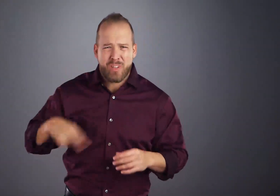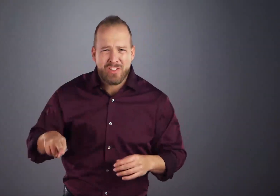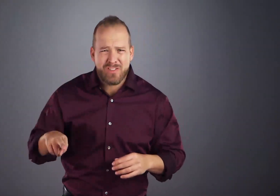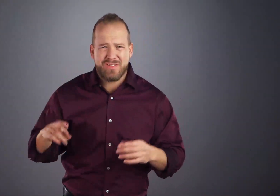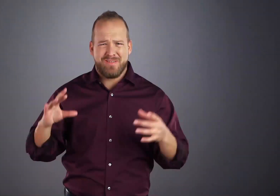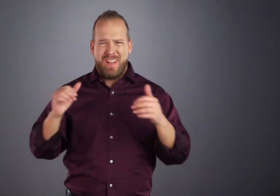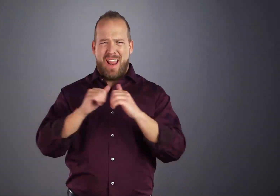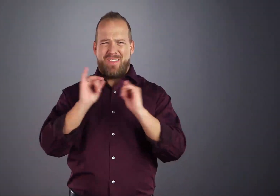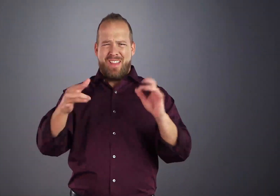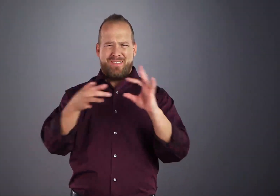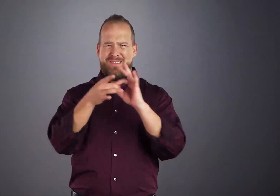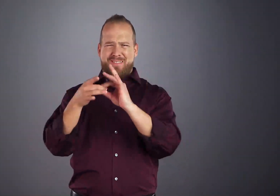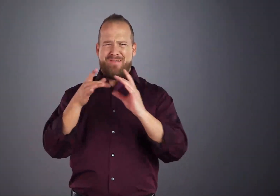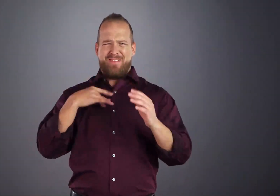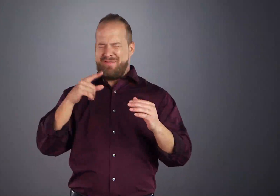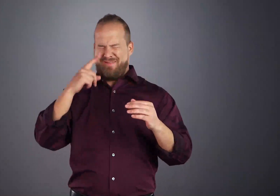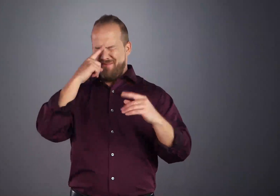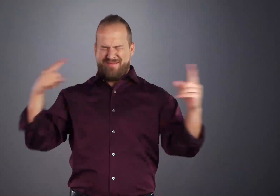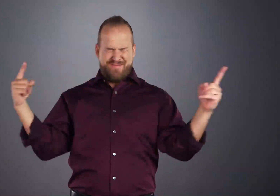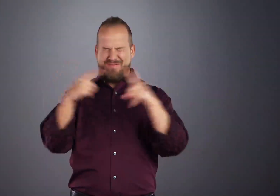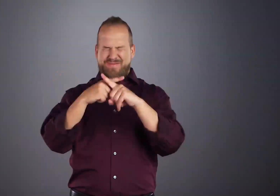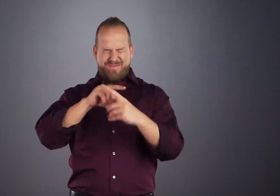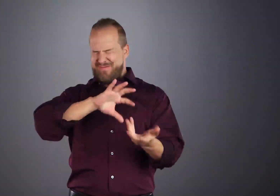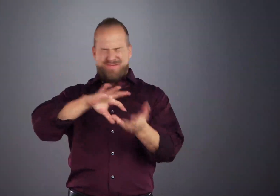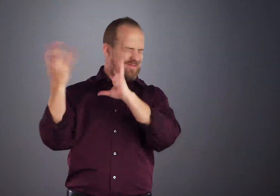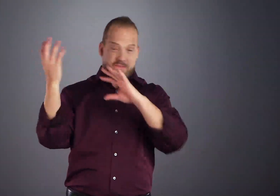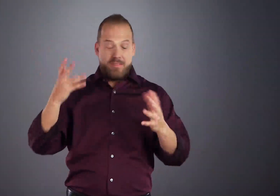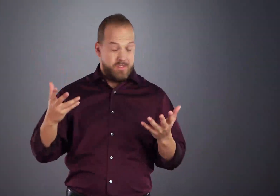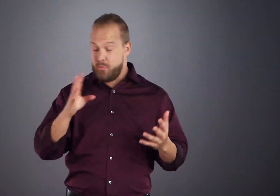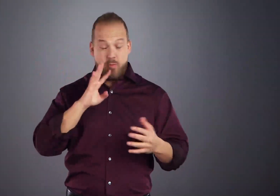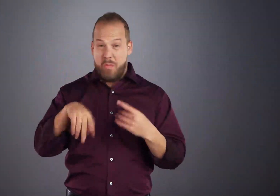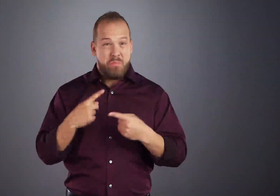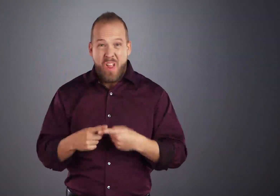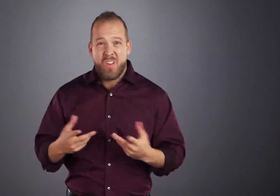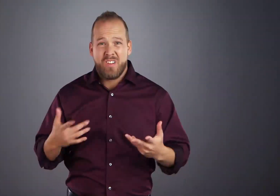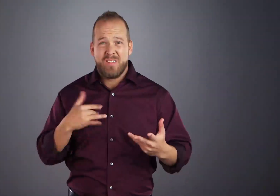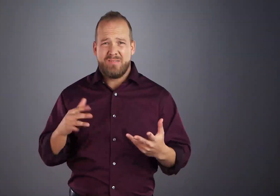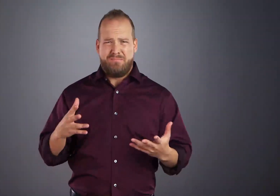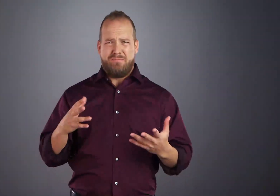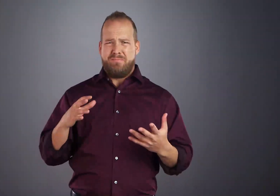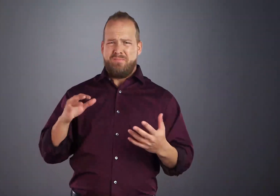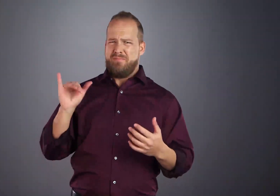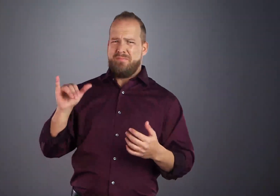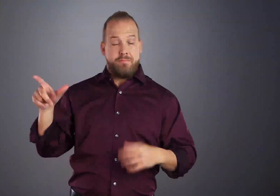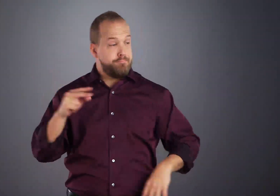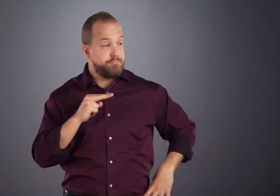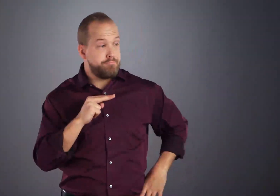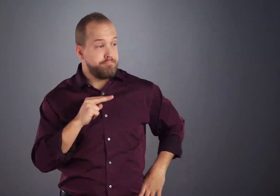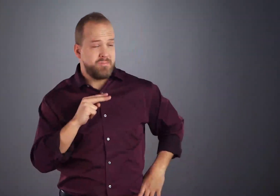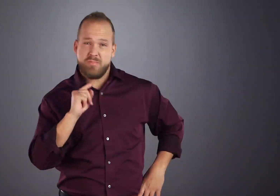Last summer an alcoholic crackpot; now, I suspected, a little cracked about religion.